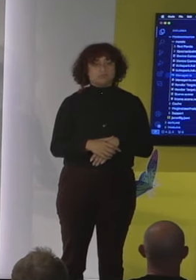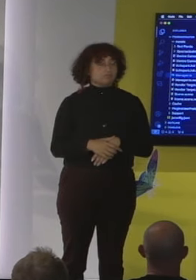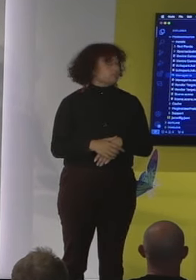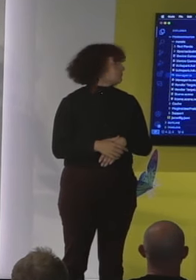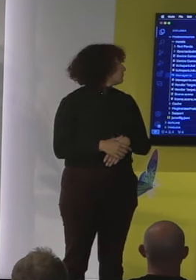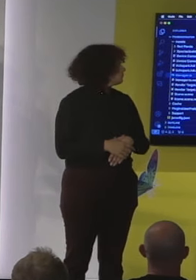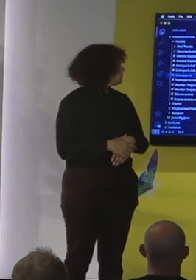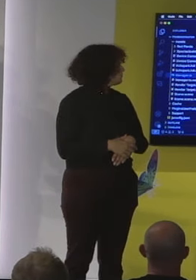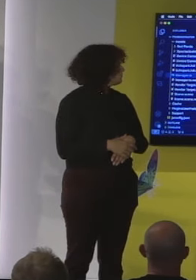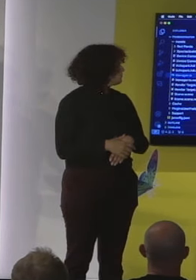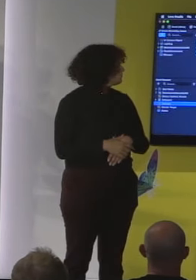Okay, great.